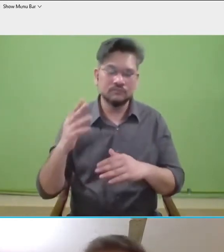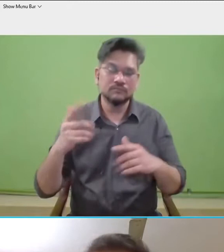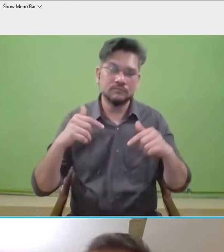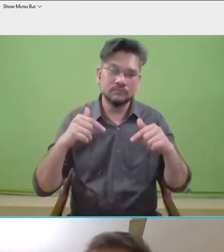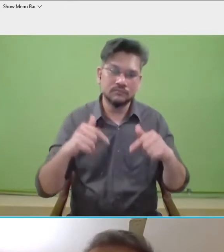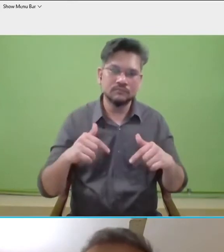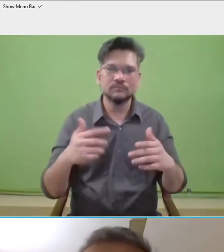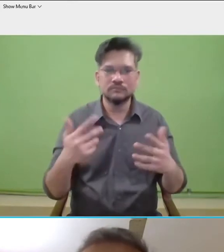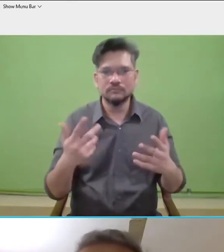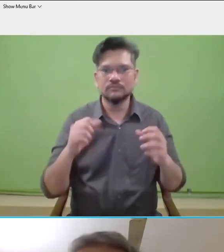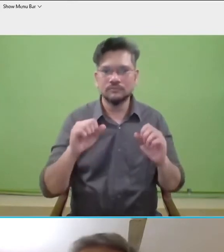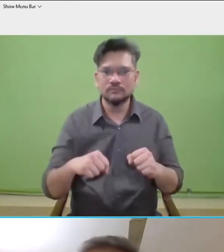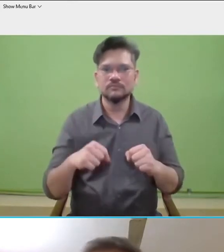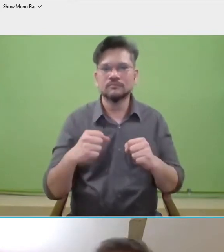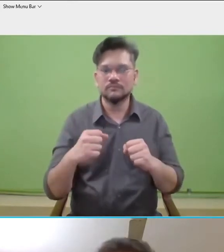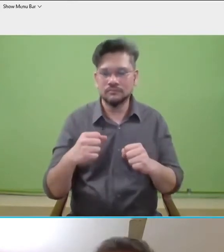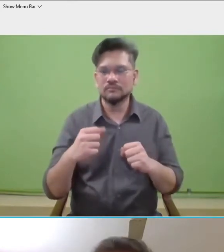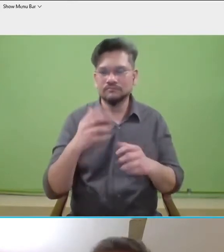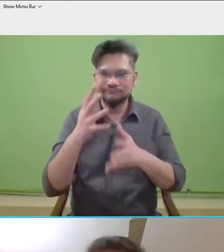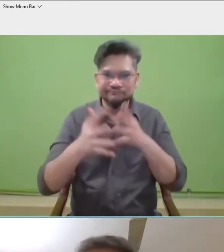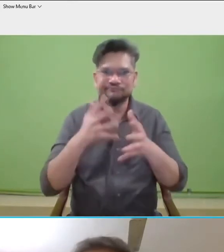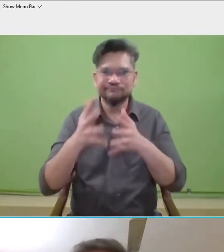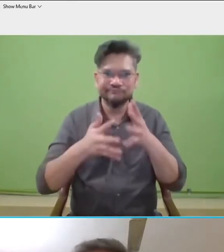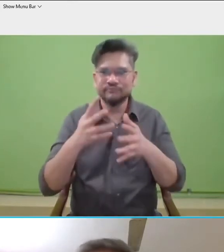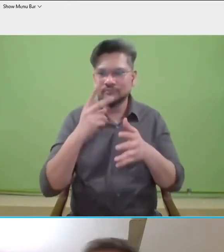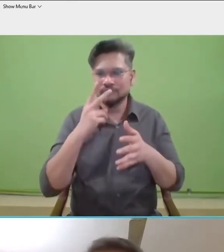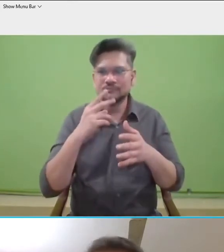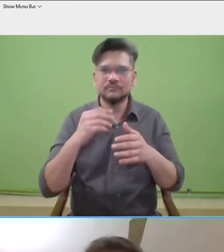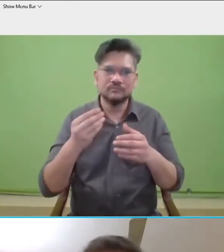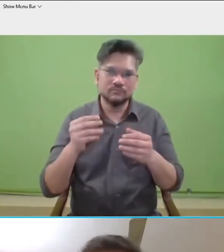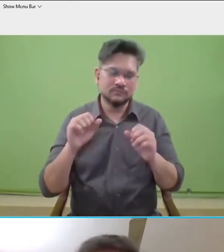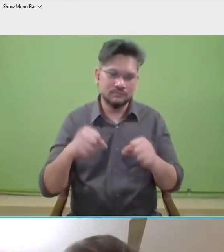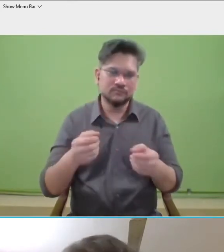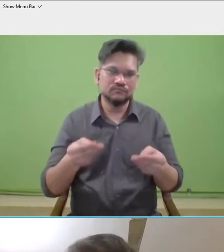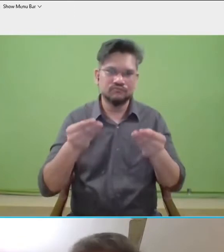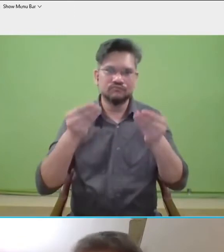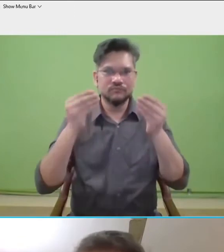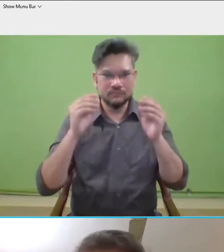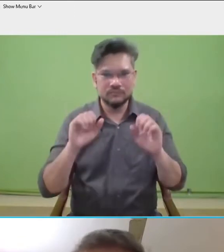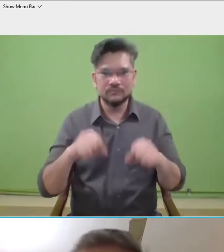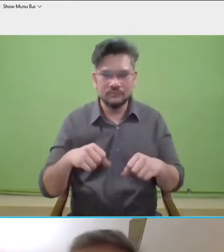lots of things seen in the form of sign and they get able to get lots of things otherwise through